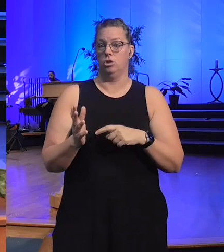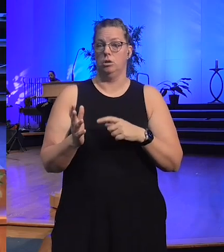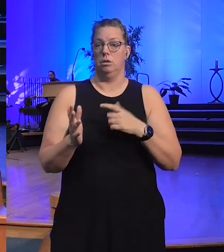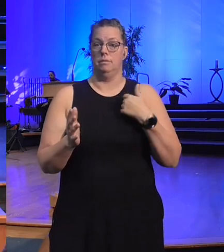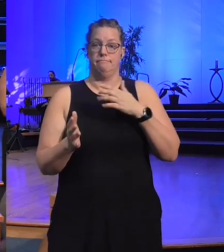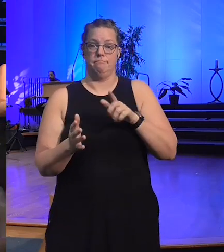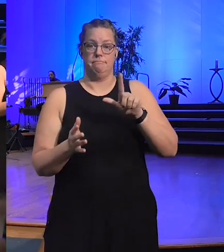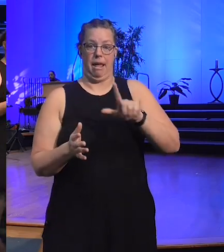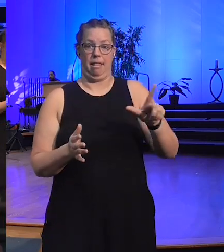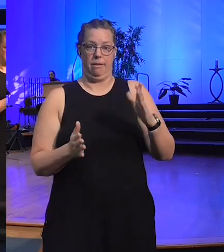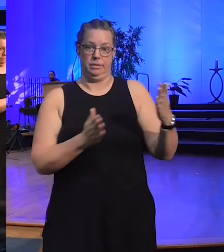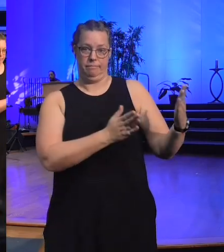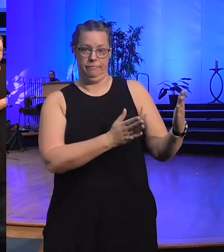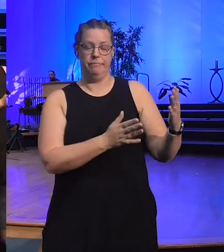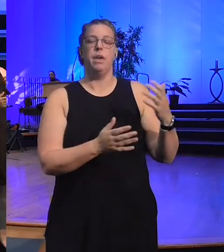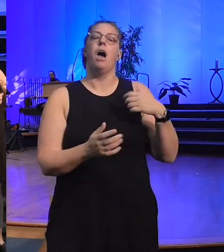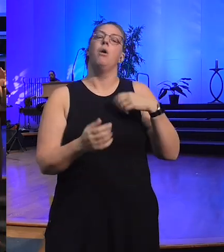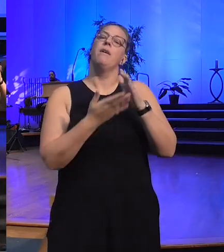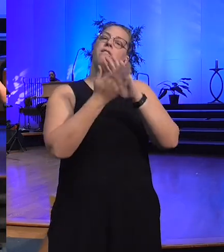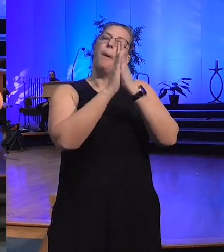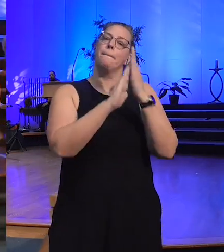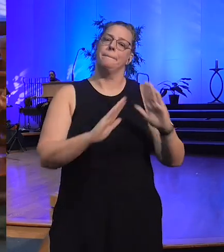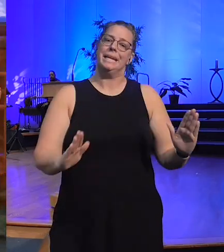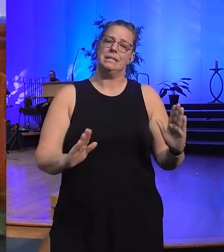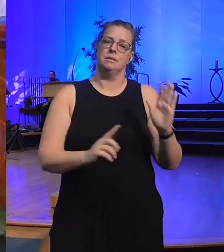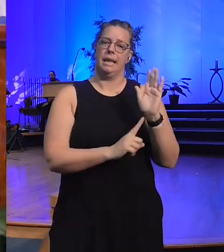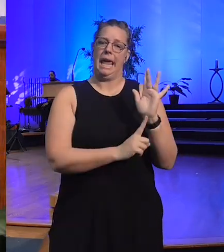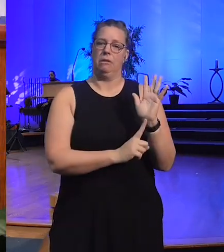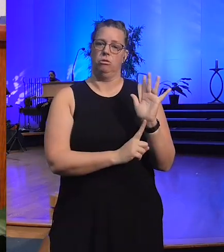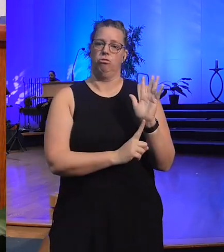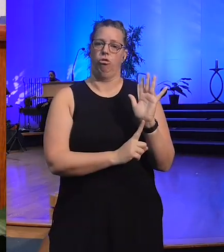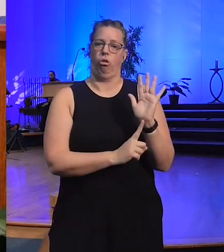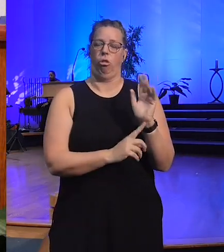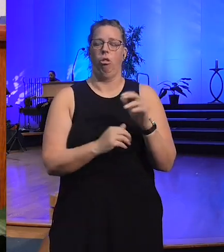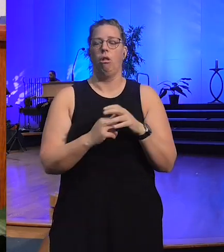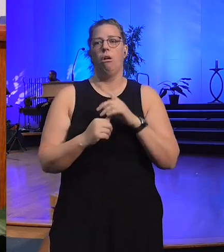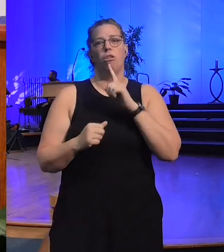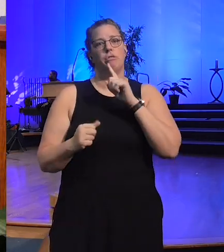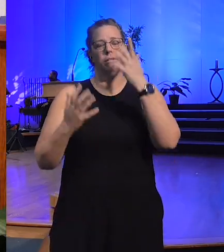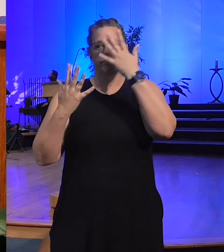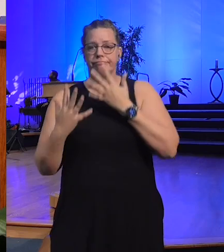our our peace candle it's so unfortunate that we can spend every week talking all